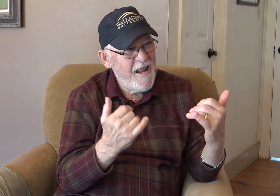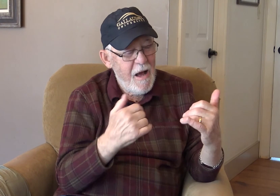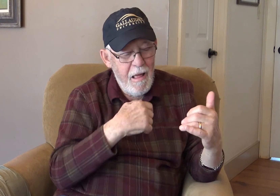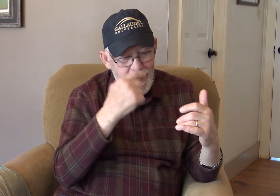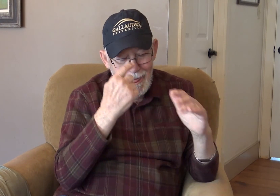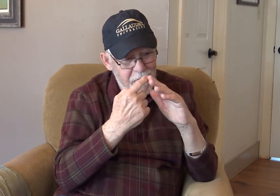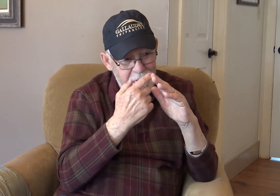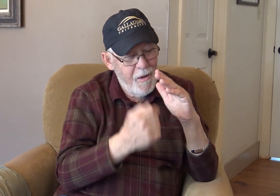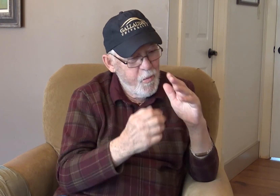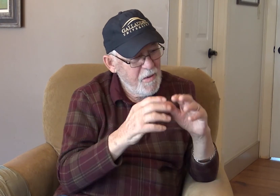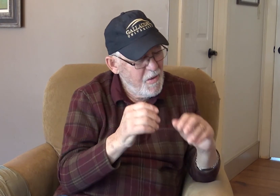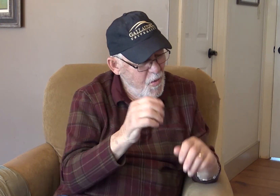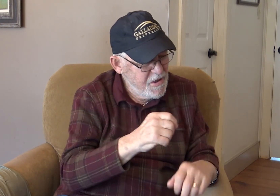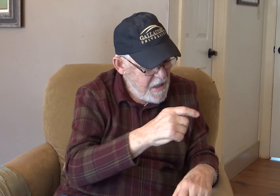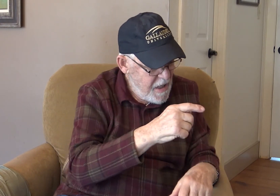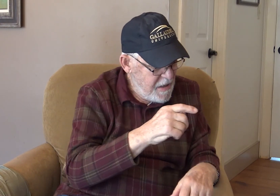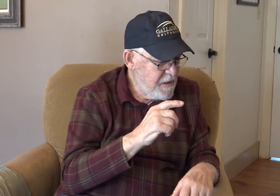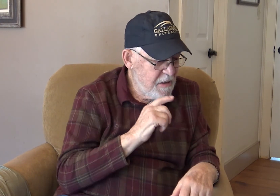I can't remember exactly what the quote was right now.